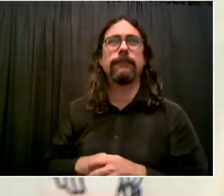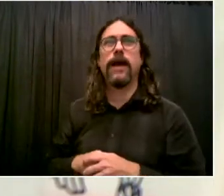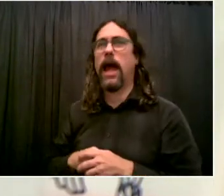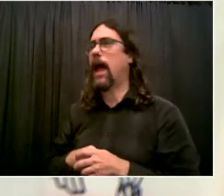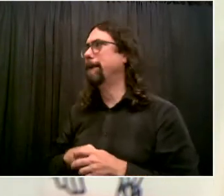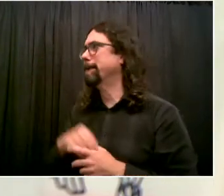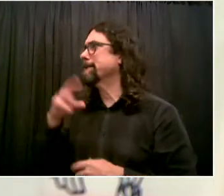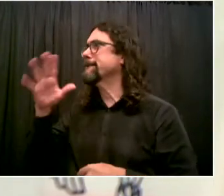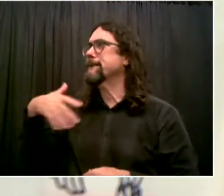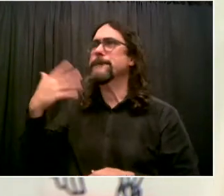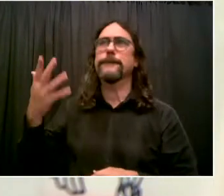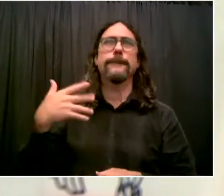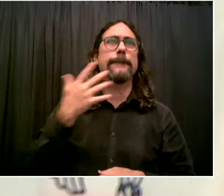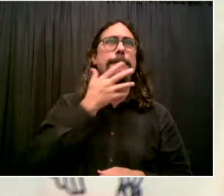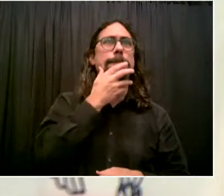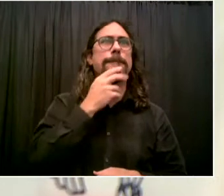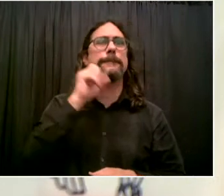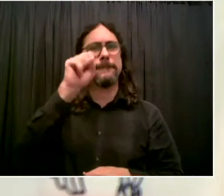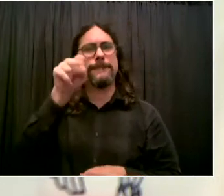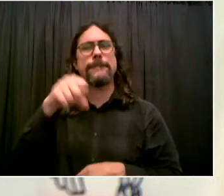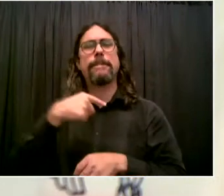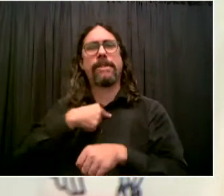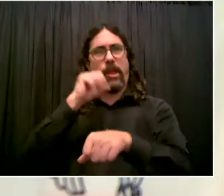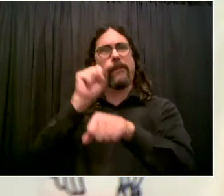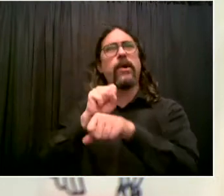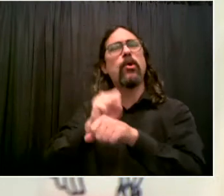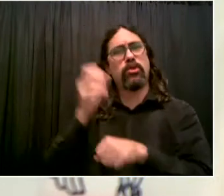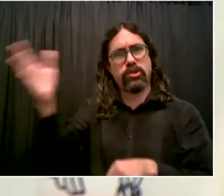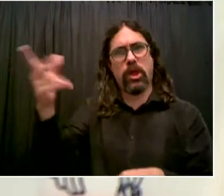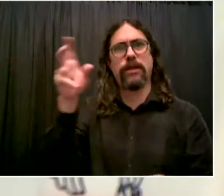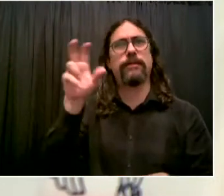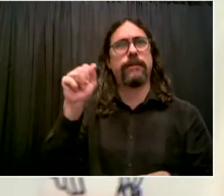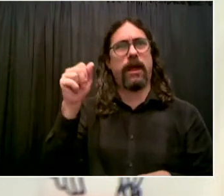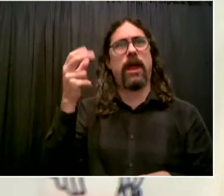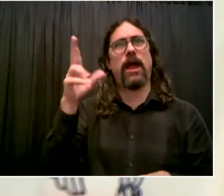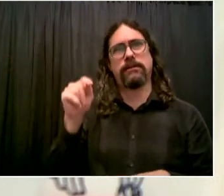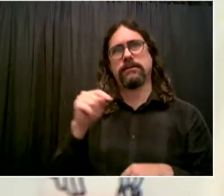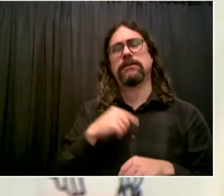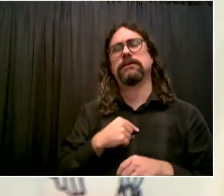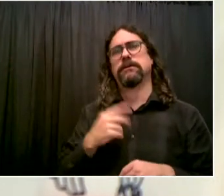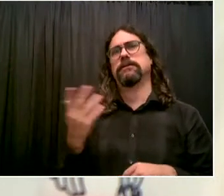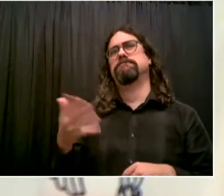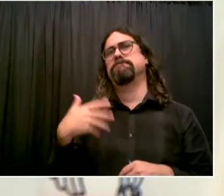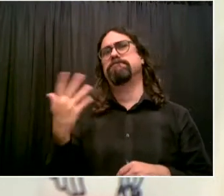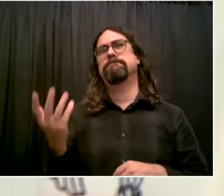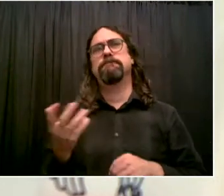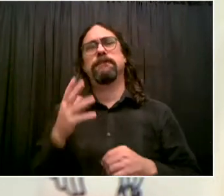WHILE I WAS WORKING THERE, THERE WERE SEVERAL TIMES WHERE I WAS